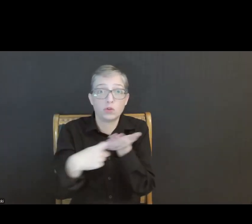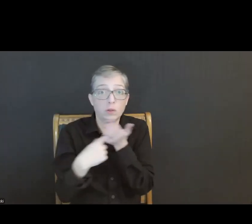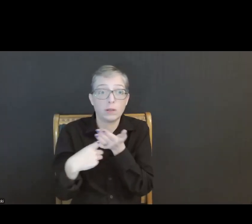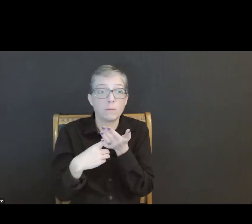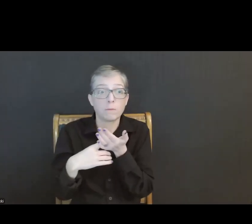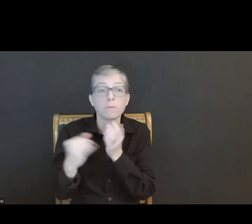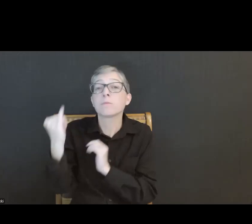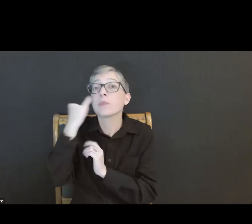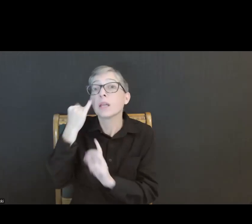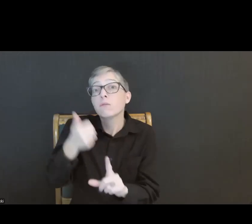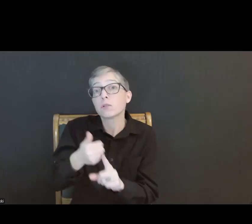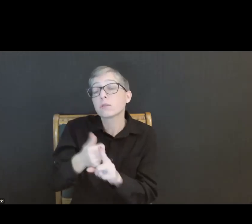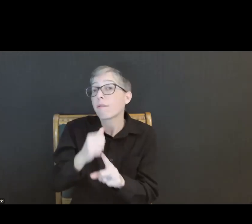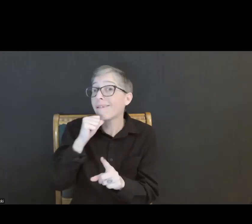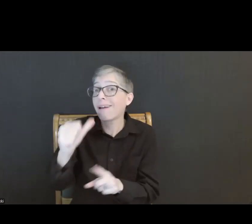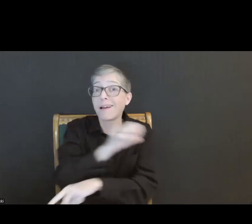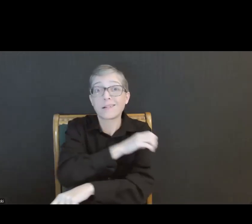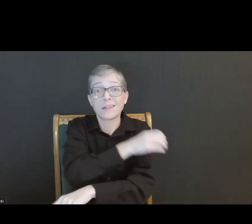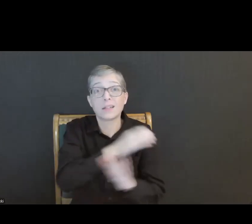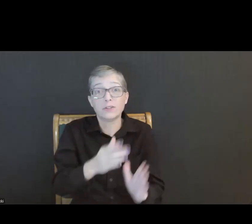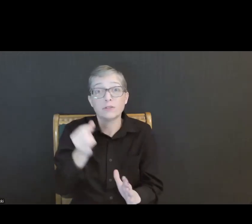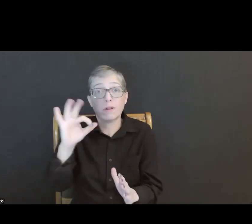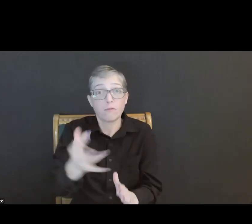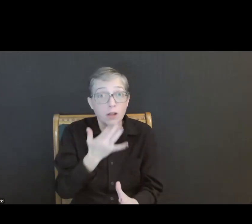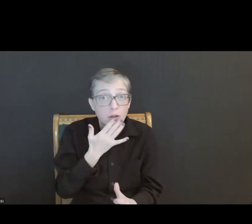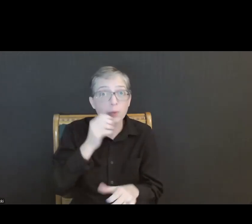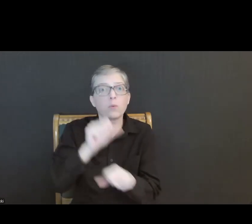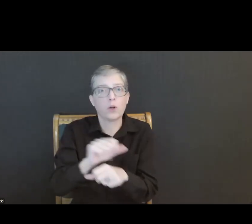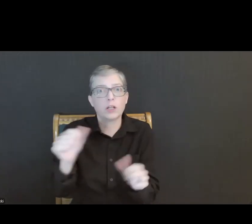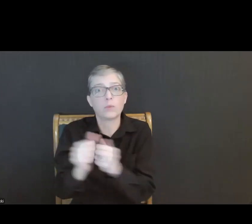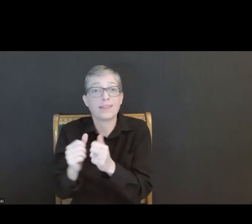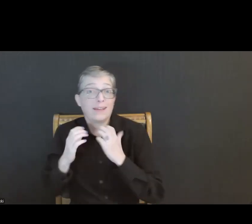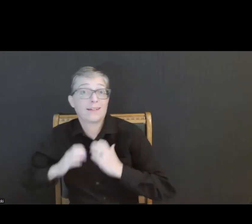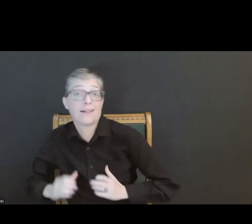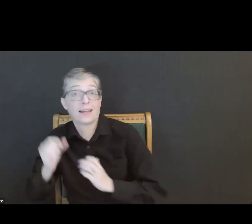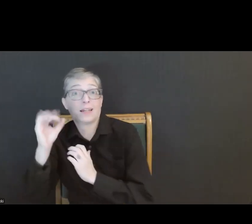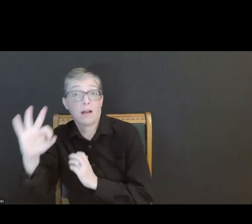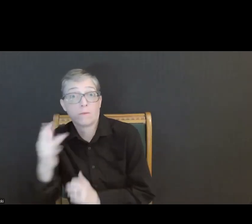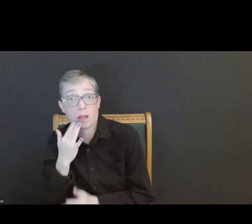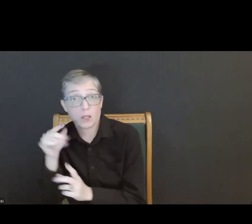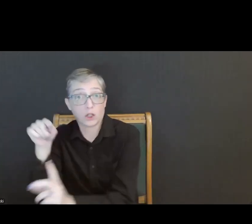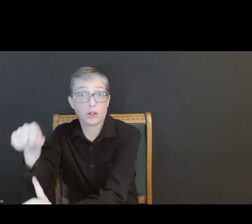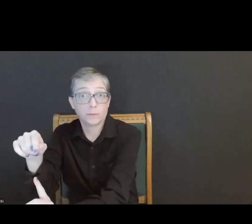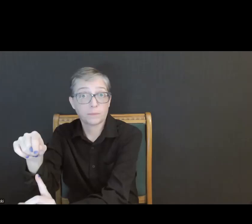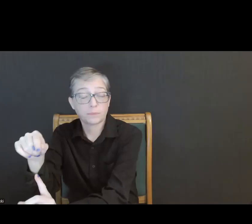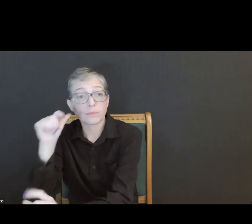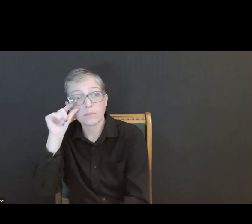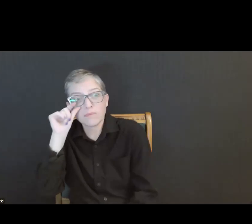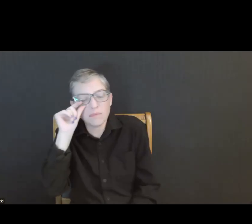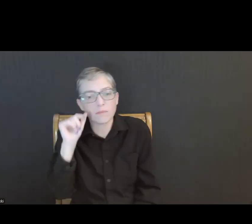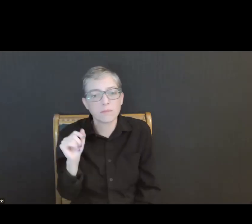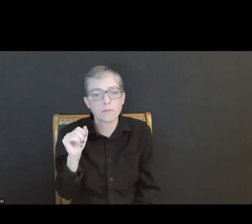color and you're working with a clinician of color I mean a of color be okay with saying I